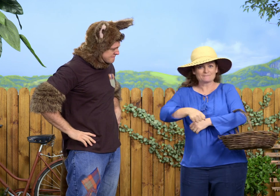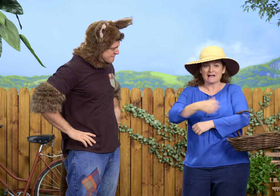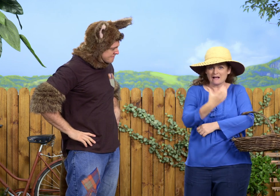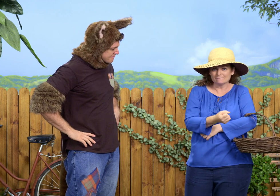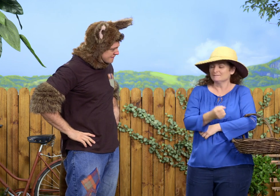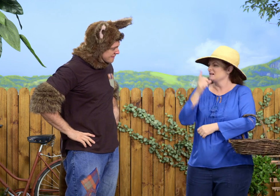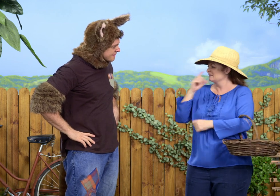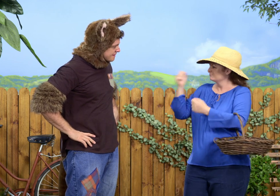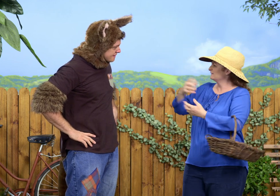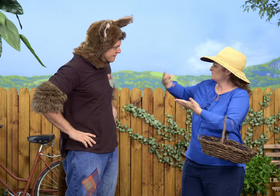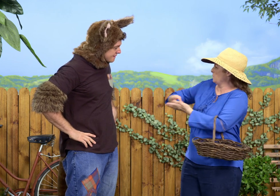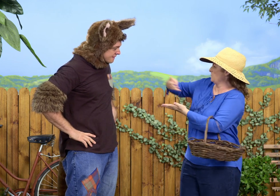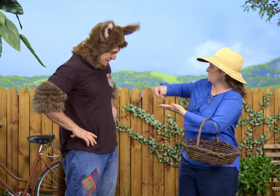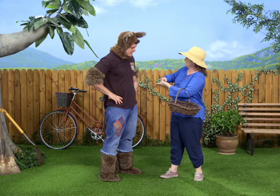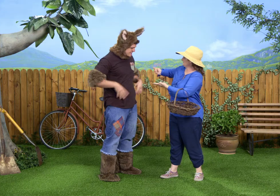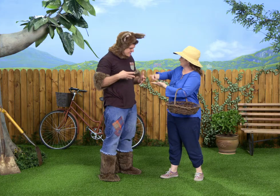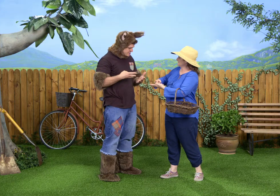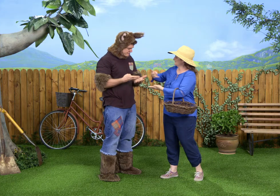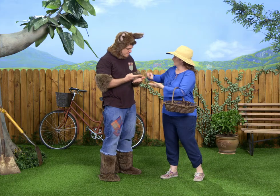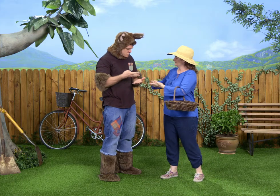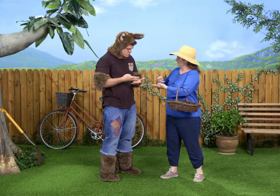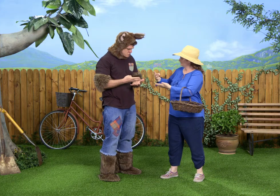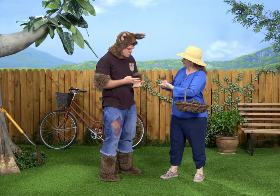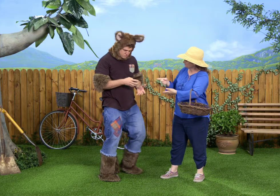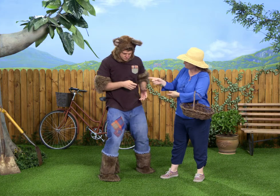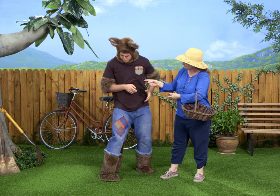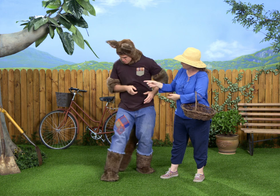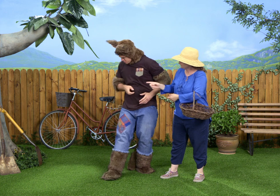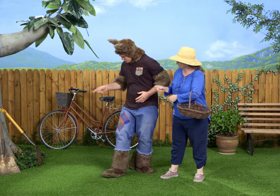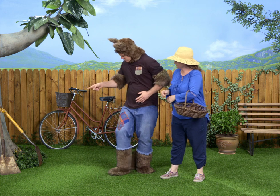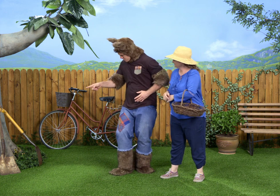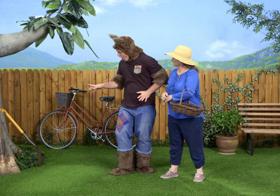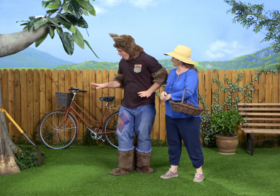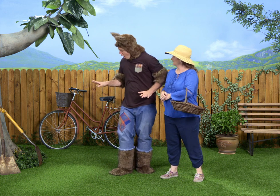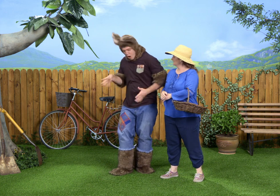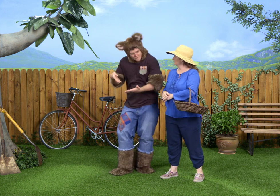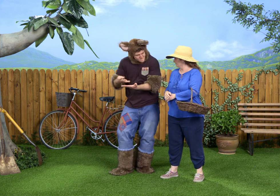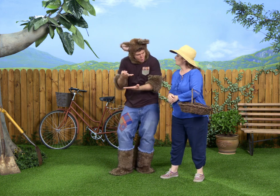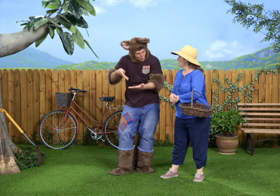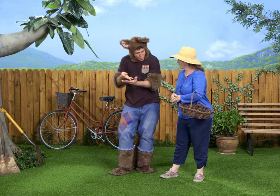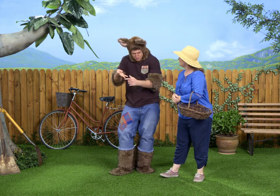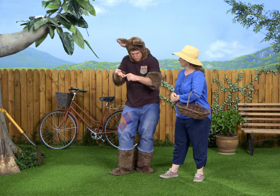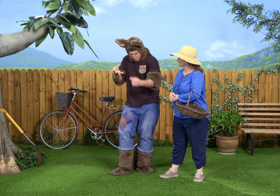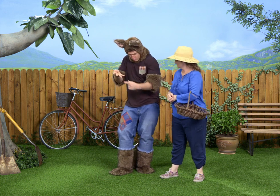I've got my basket. Can you please bring the fork? The fork? Oh, the fork!